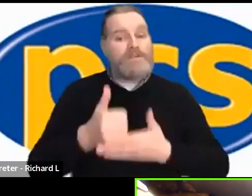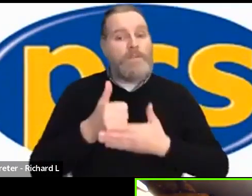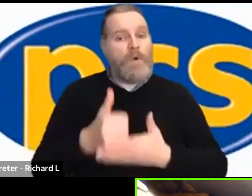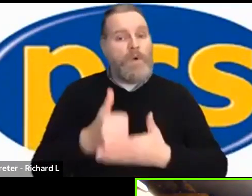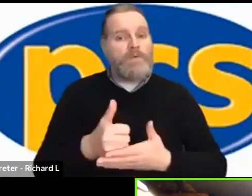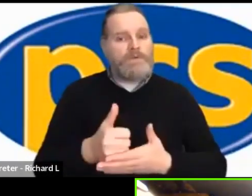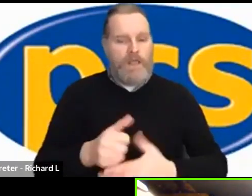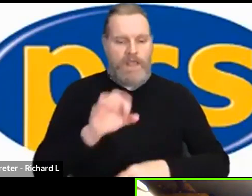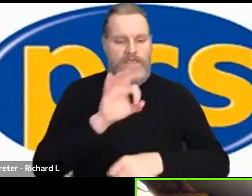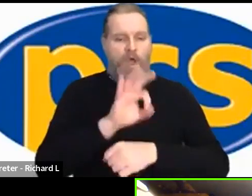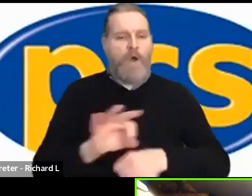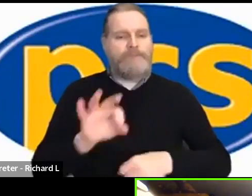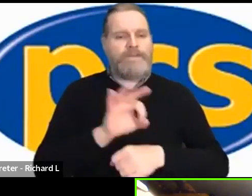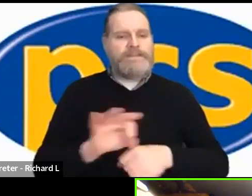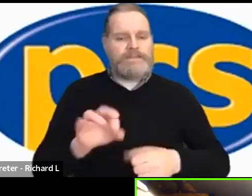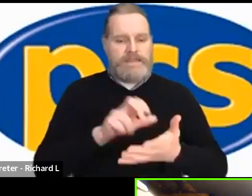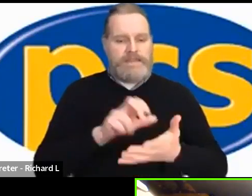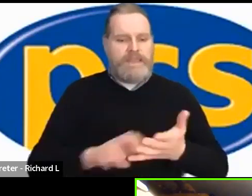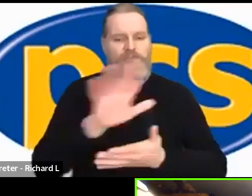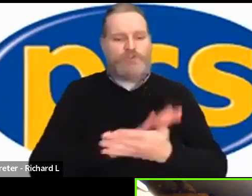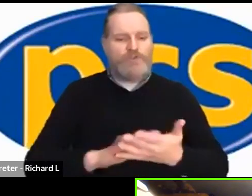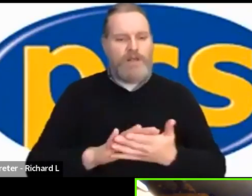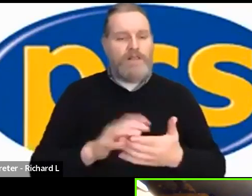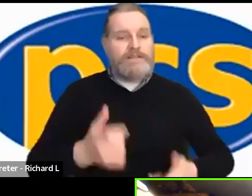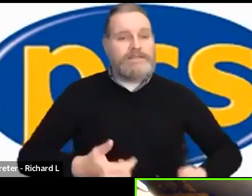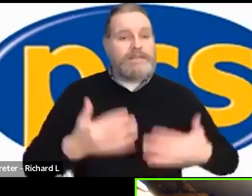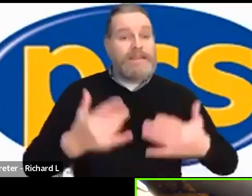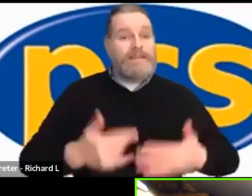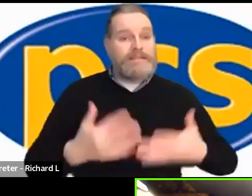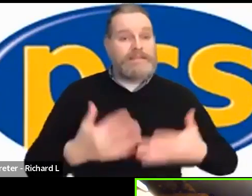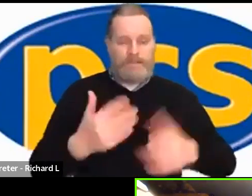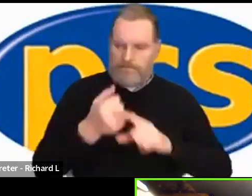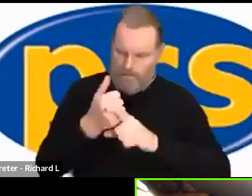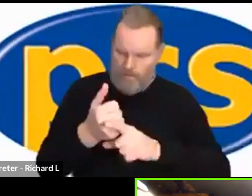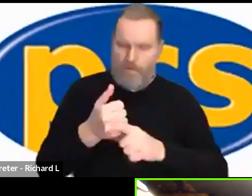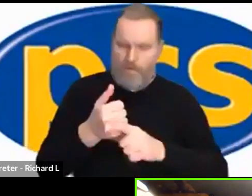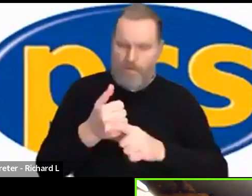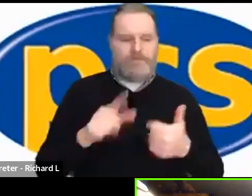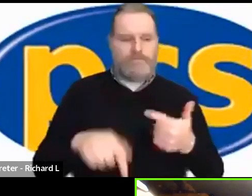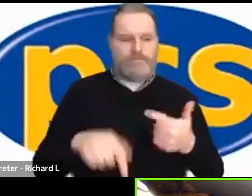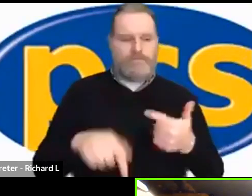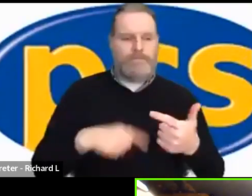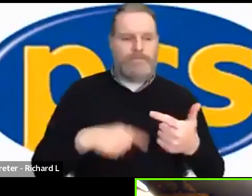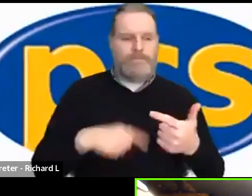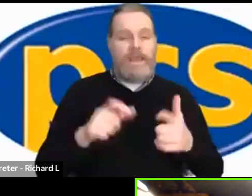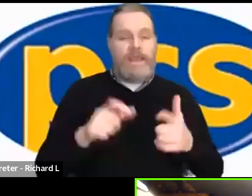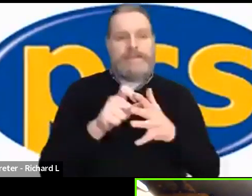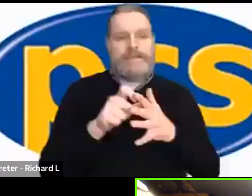Few more solidarity messages. Then from the office office of national statistics Solidarity Solidarity from the